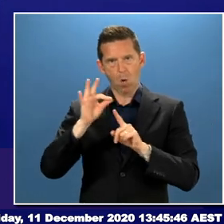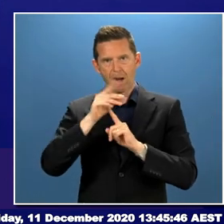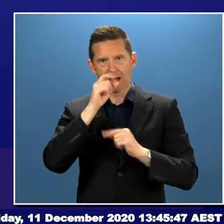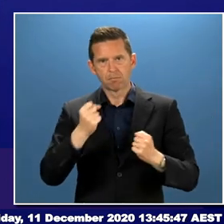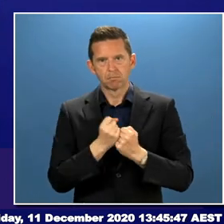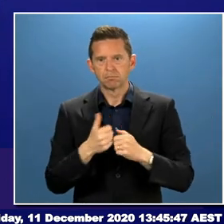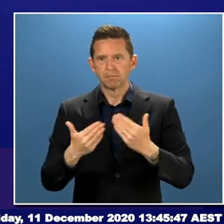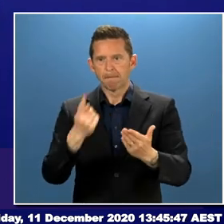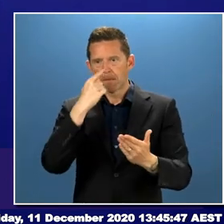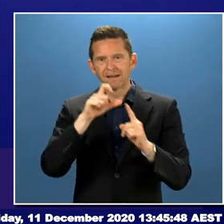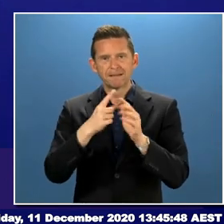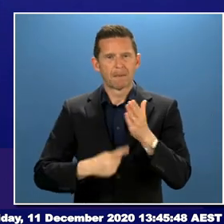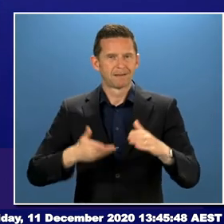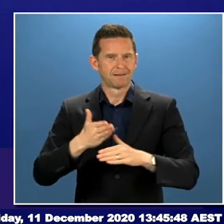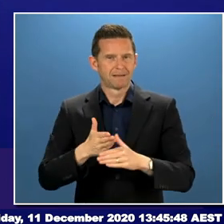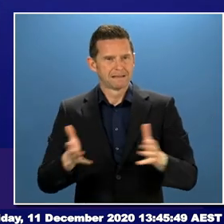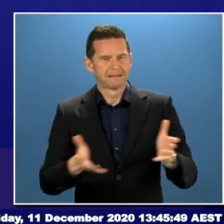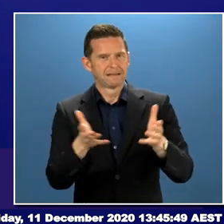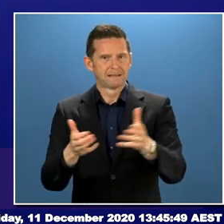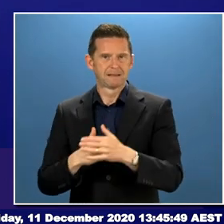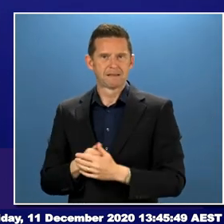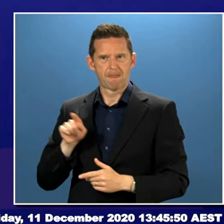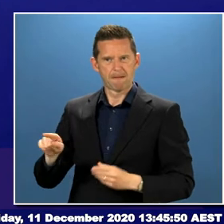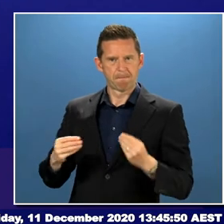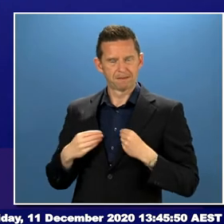Dr Gauntlett pointed out that we have to allay the misconceptions